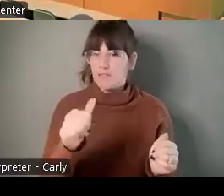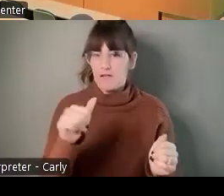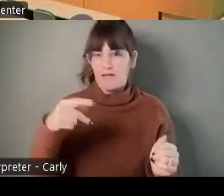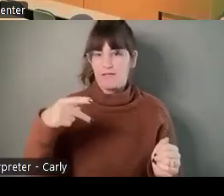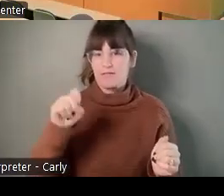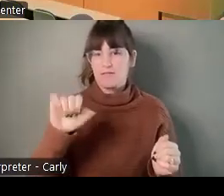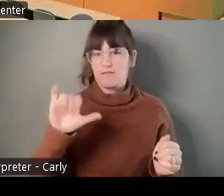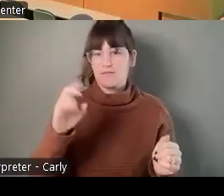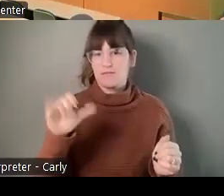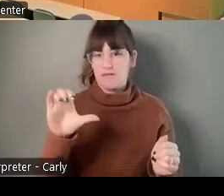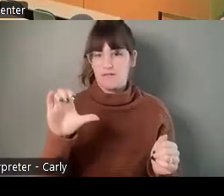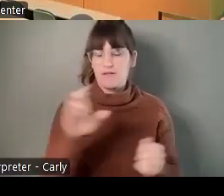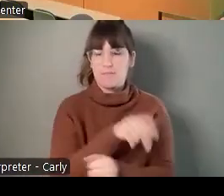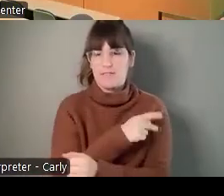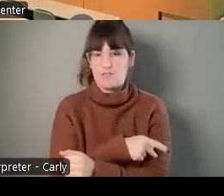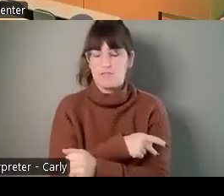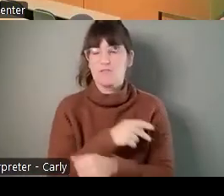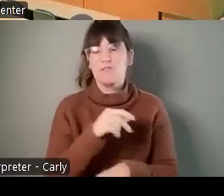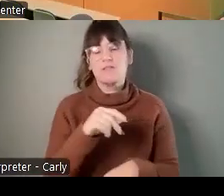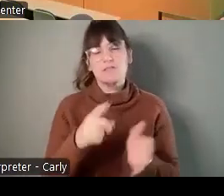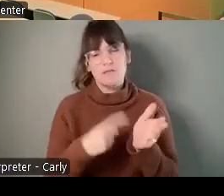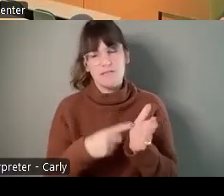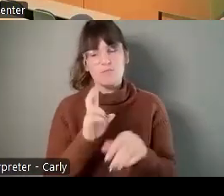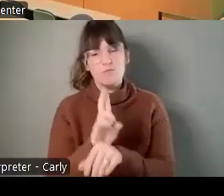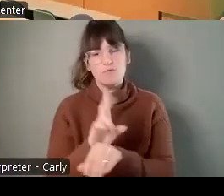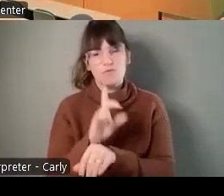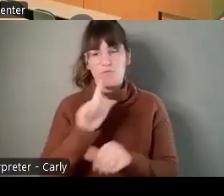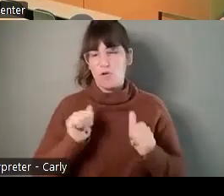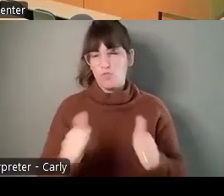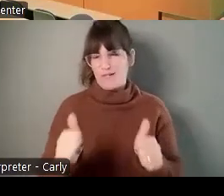um we do use this sometimes with kids with aggression that so may be different there where a